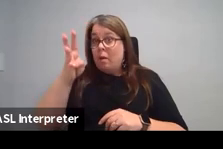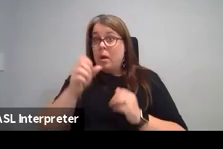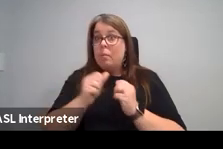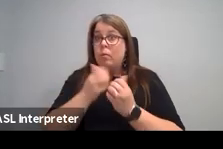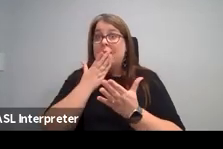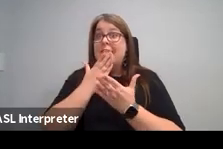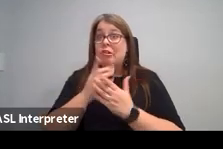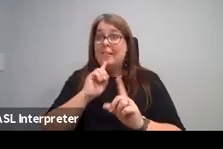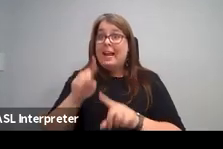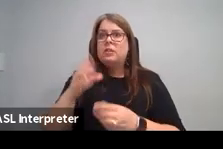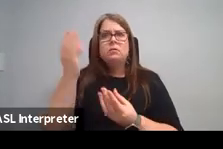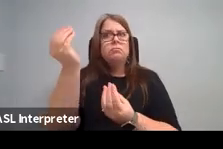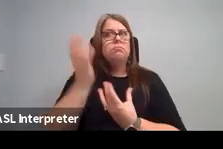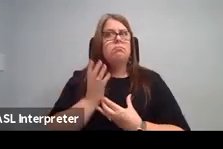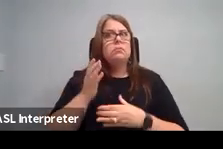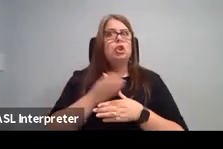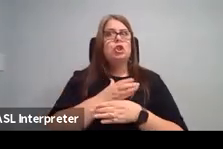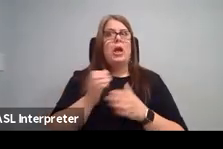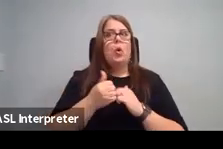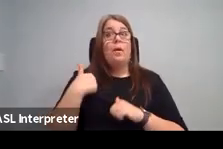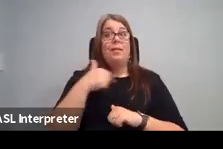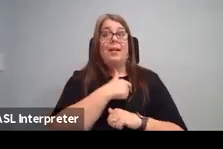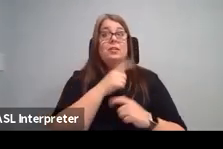Jewyl Alderson Clarke, SDCOE: Even though Allison and I each talk, you know, I taught for 10 years she taught for 15